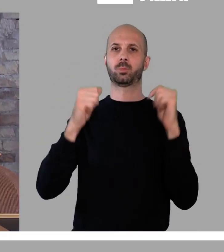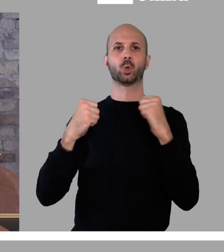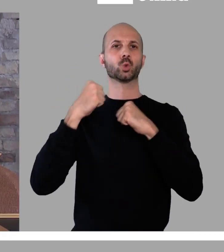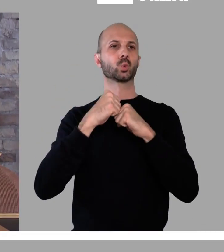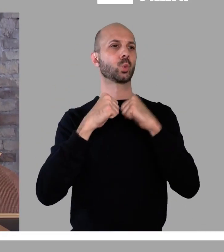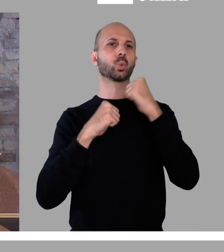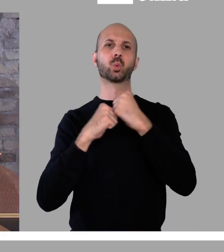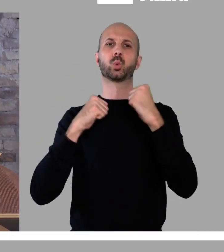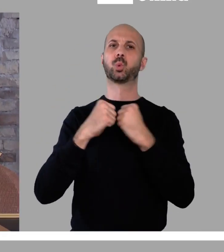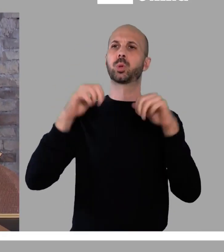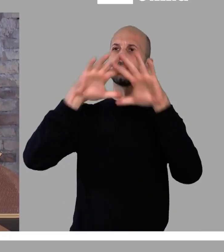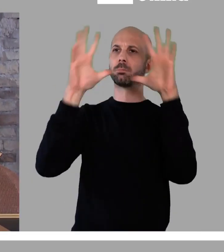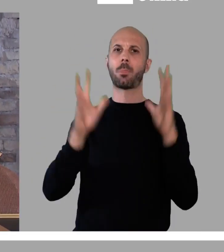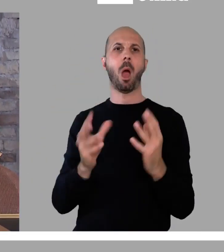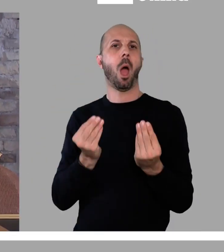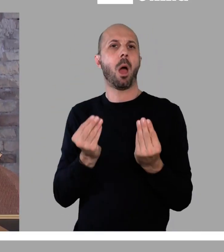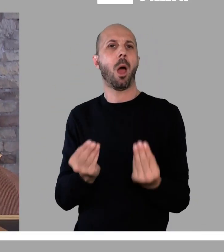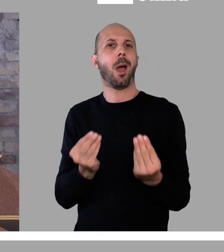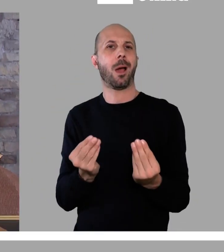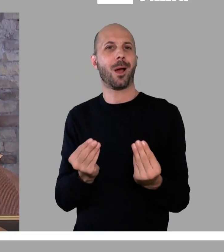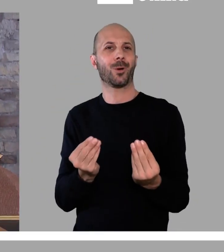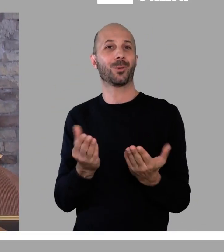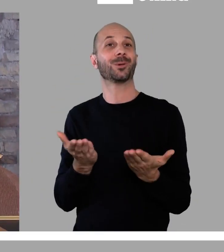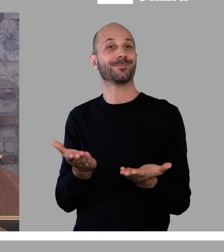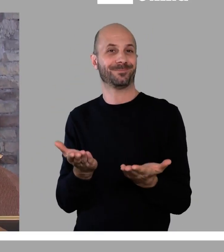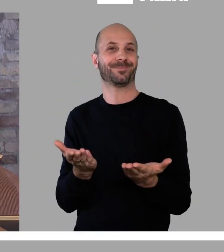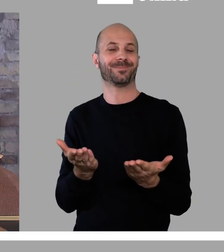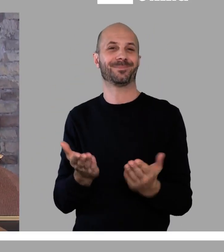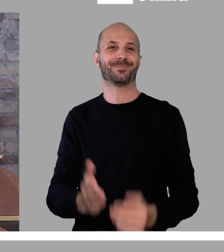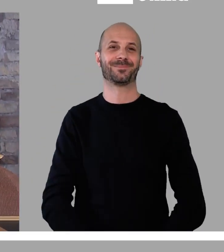the idea of the building's structure.